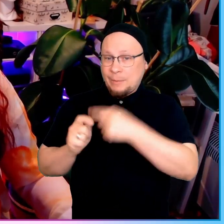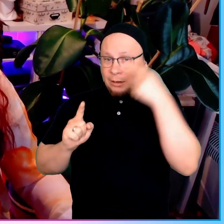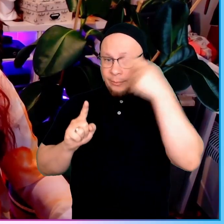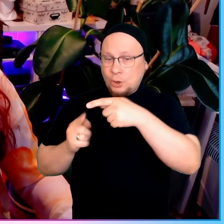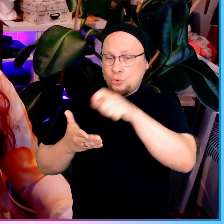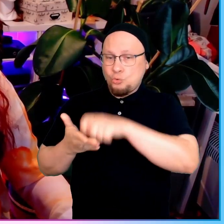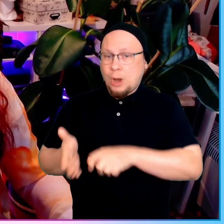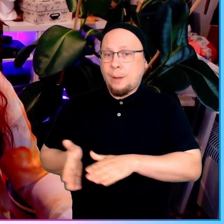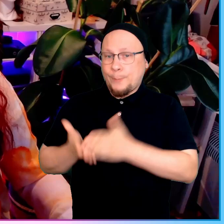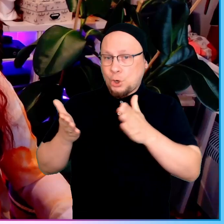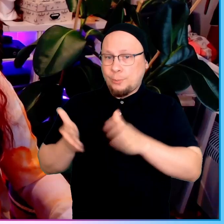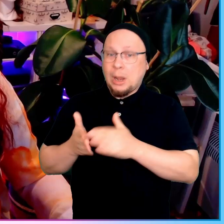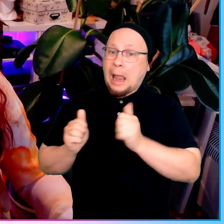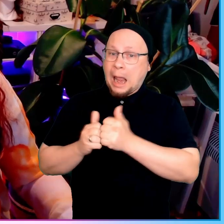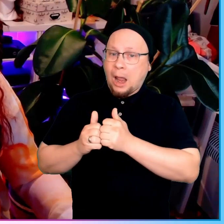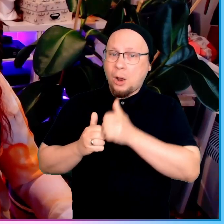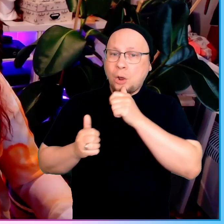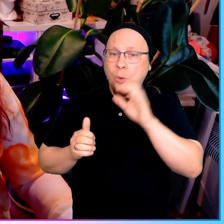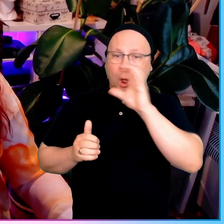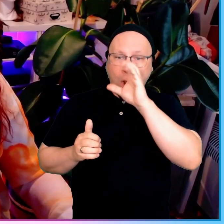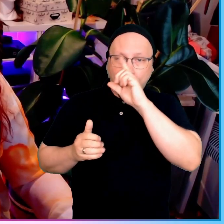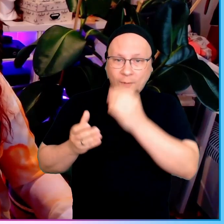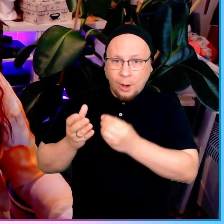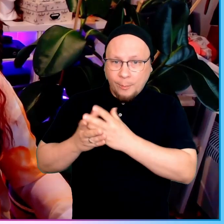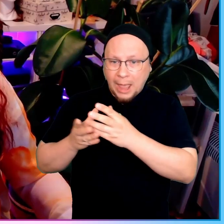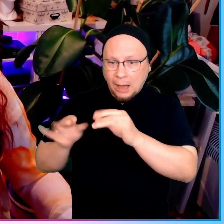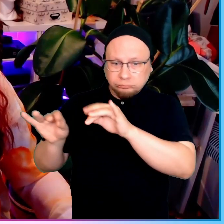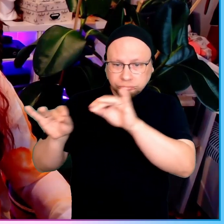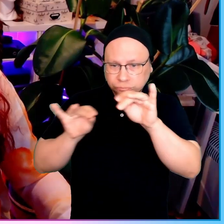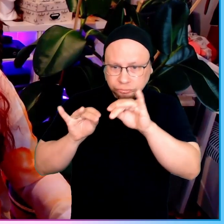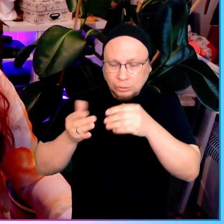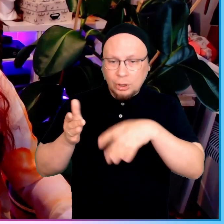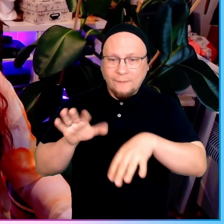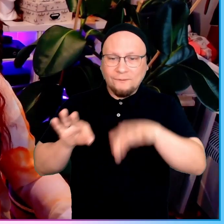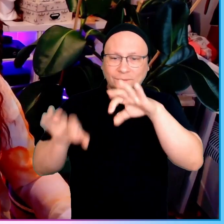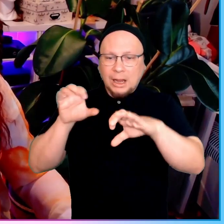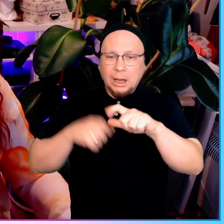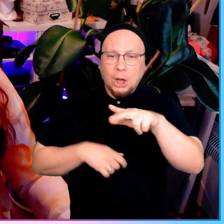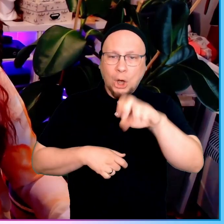by growing fascinating plants, looking for mysterious clues, and solving cosy puzzles.